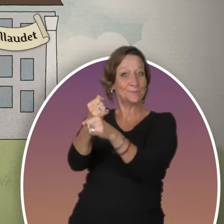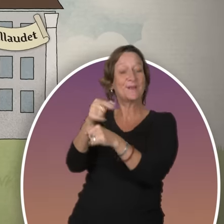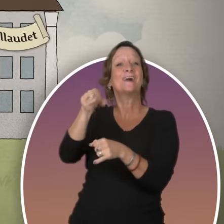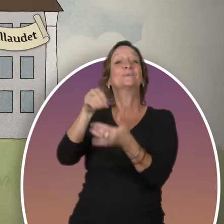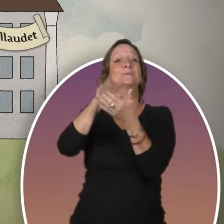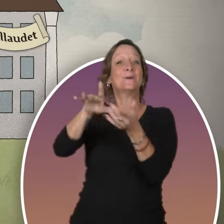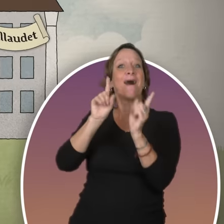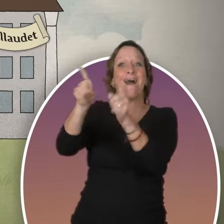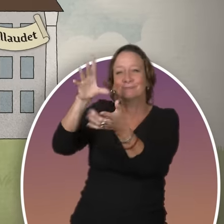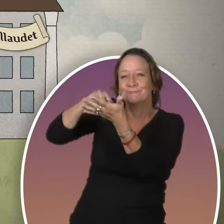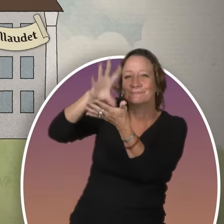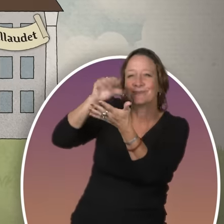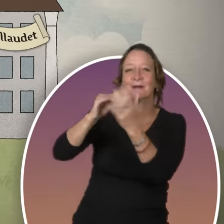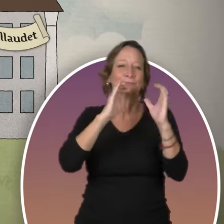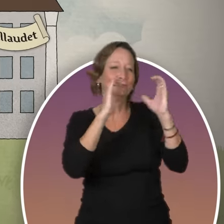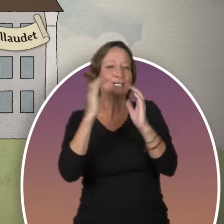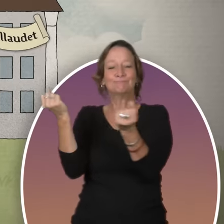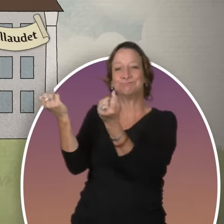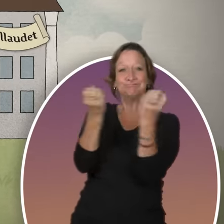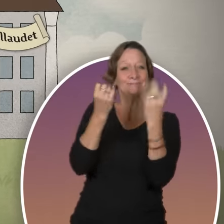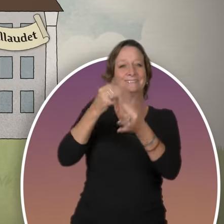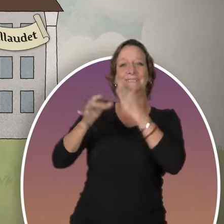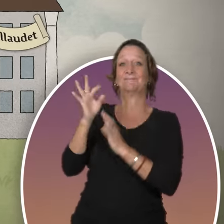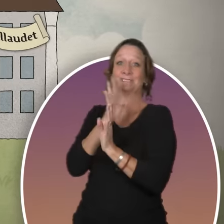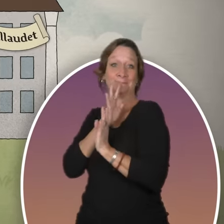where students could learn and communicate using signs instead of speech.